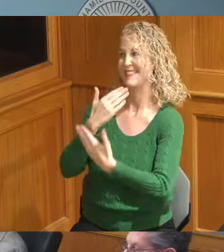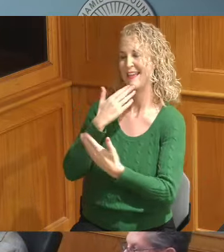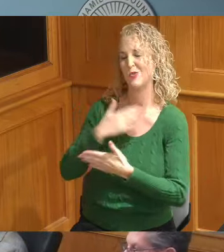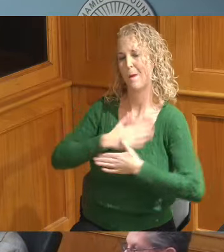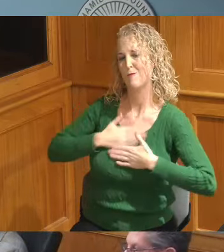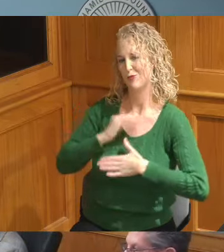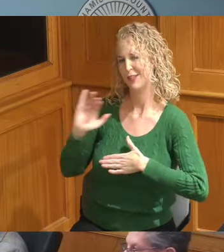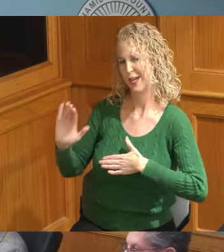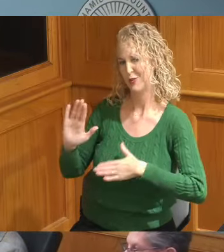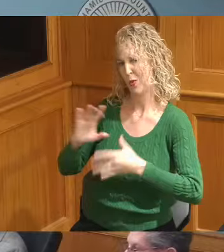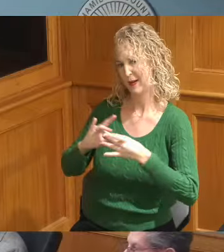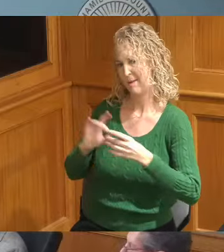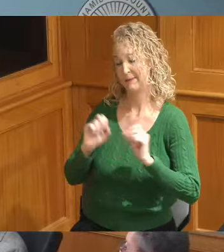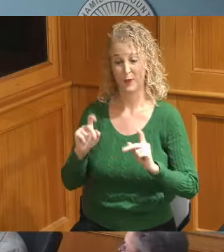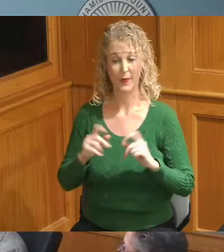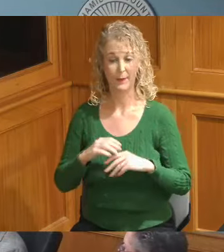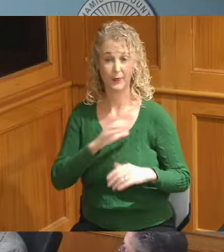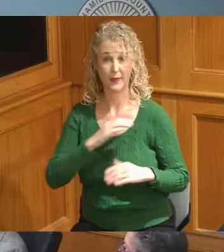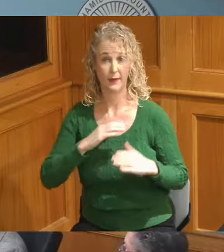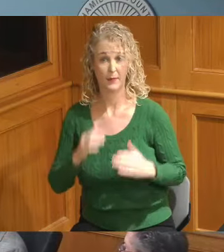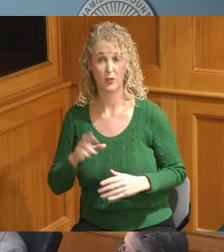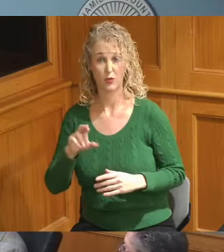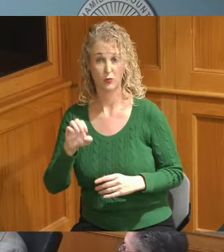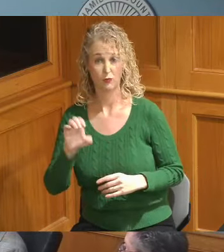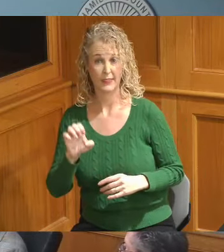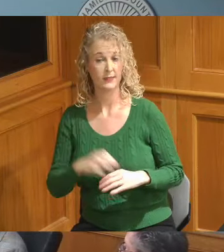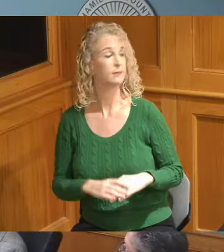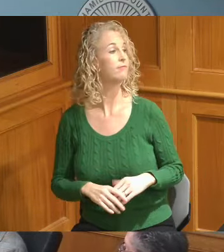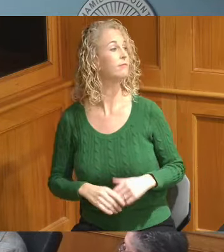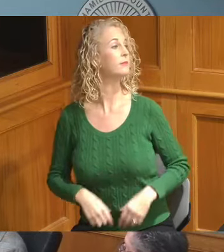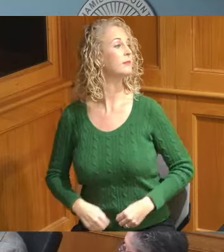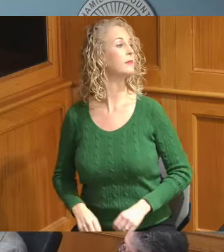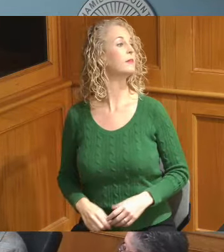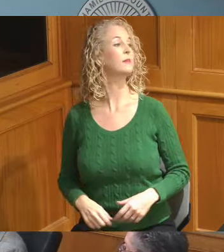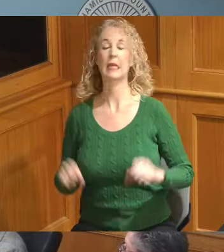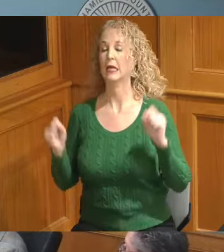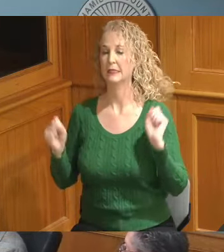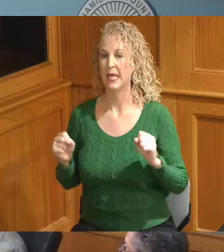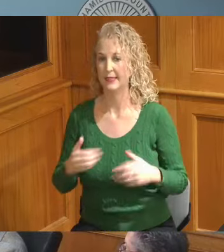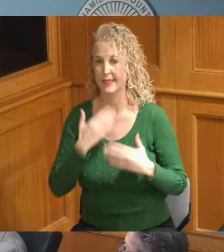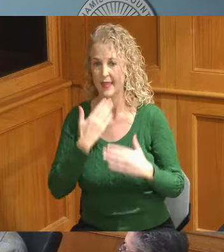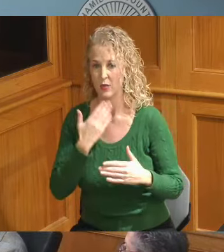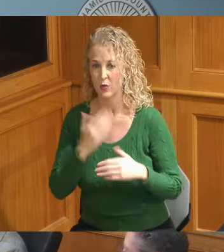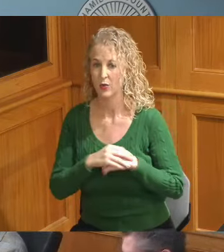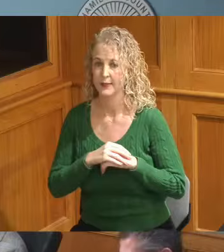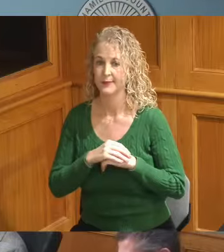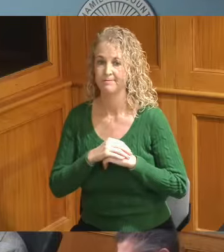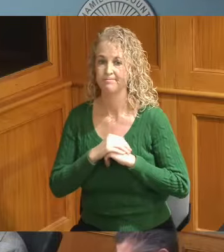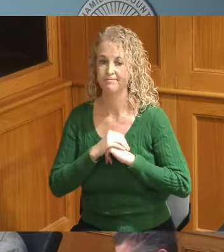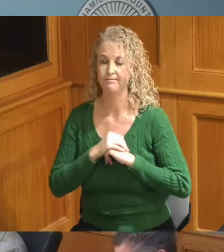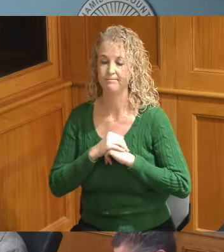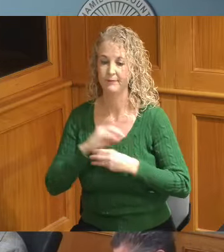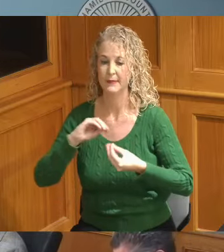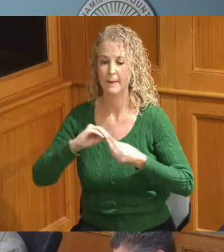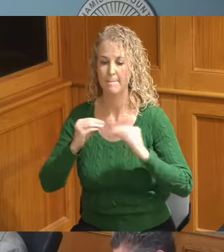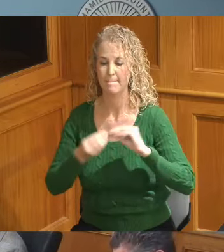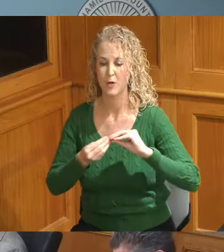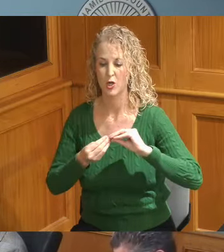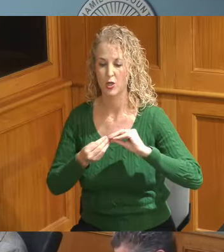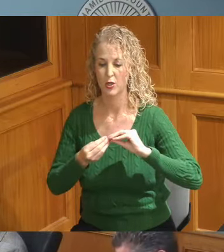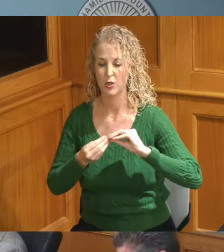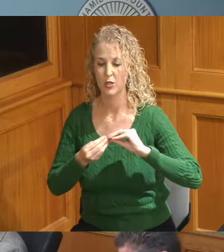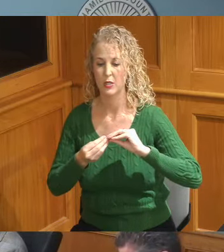it. That's all I have. Thank you, Commissioner Reece. yes, thank you. on item number by leave